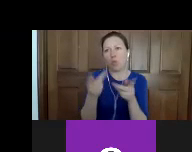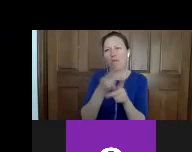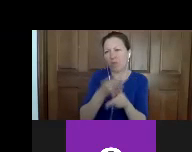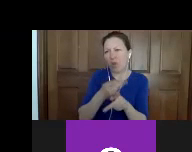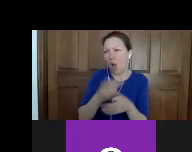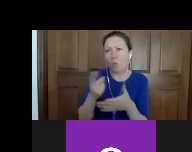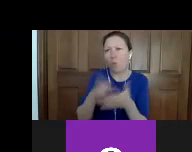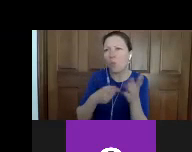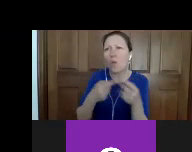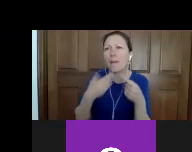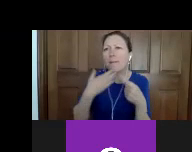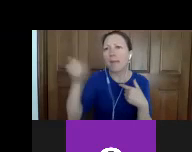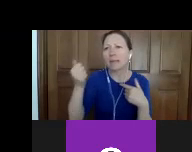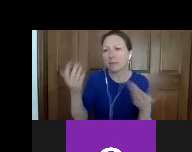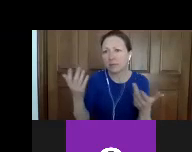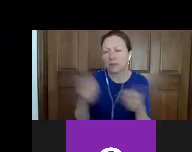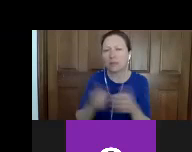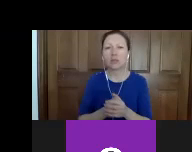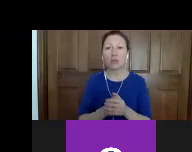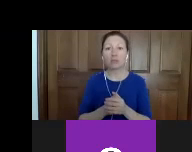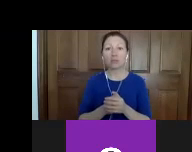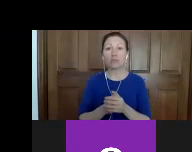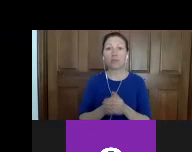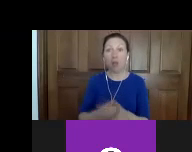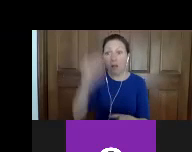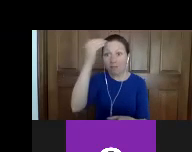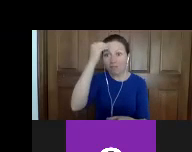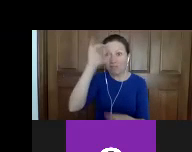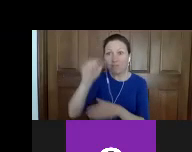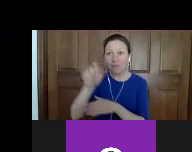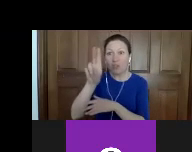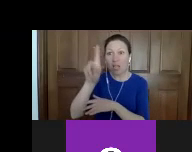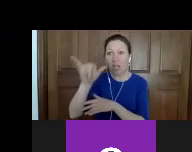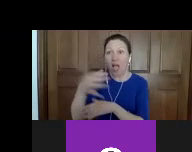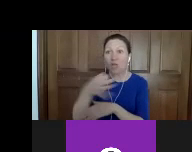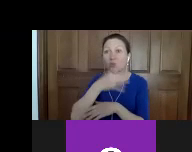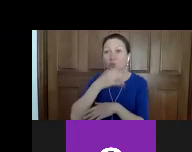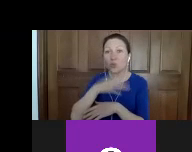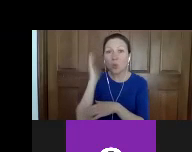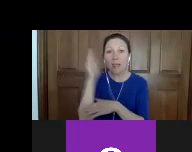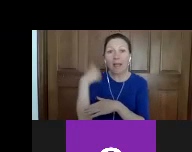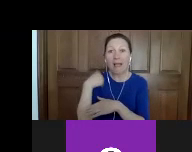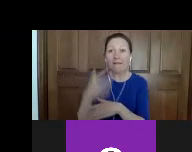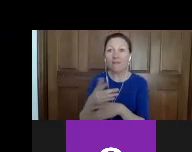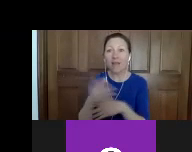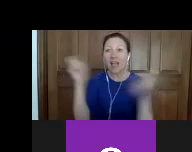not aware, July is the 30th anniversary of the signing of the Americans with Disabilities Act.